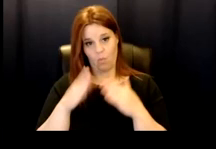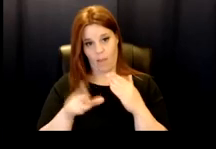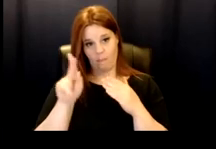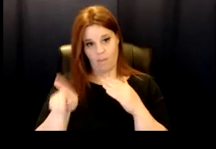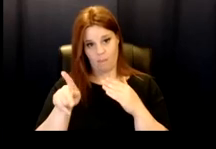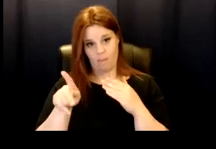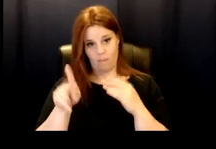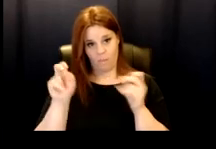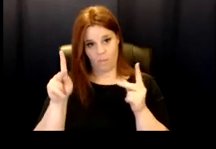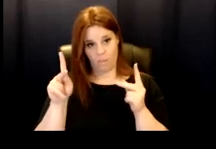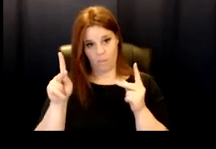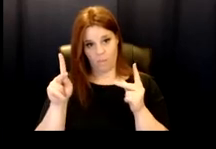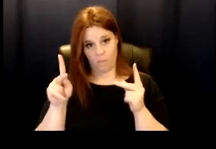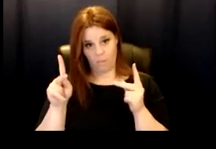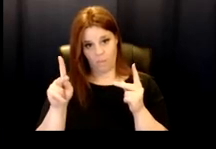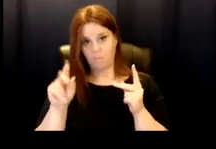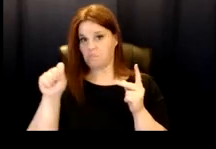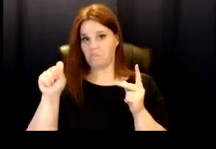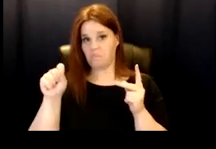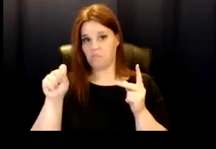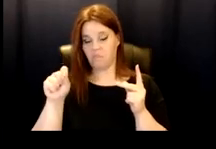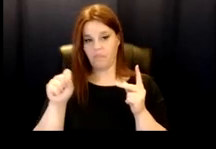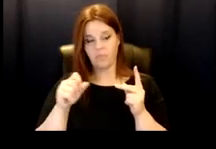Yep. >> PHIL RUMRILL: If we go to the next slide